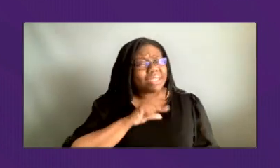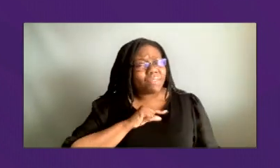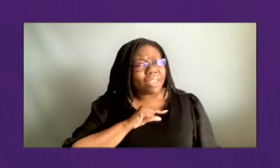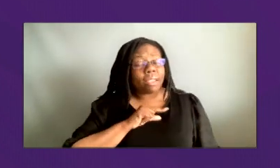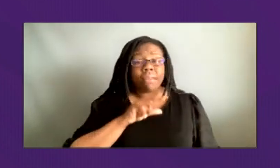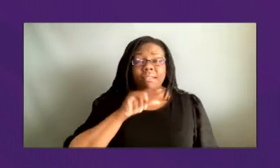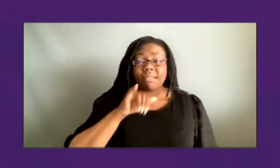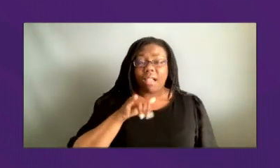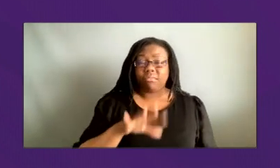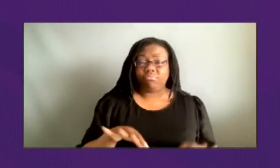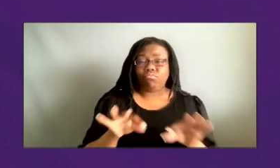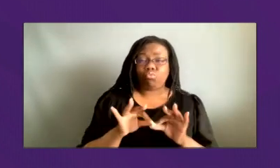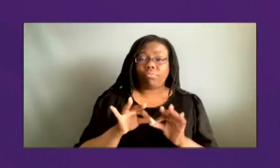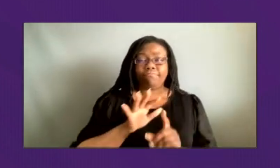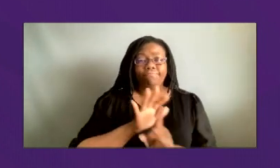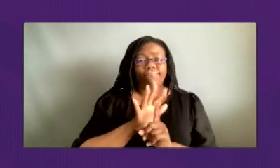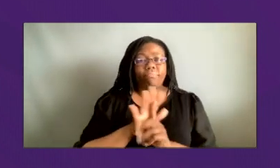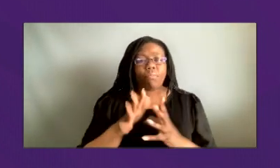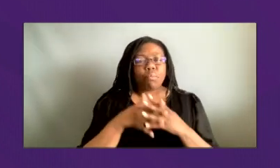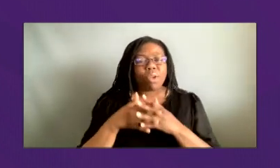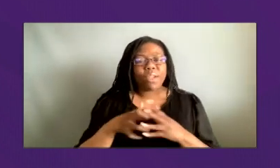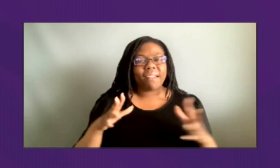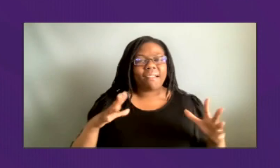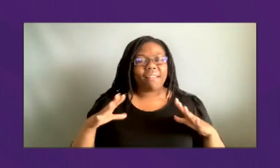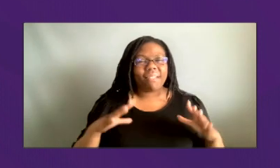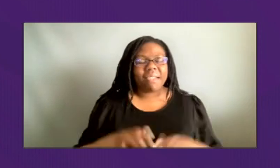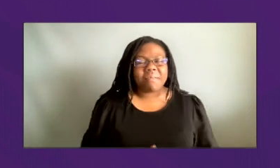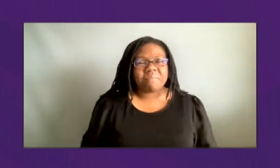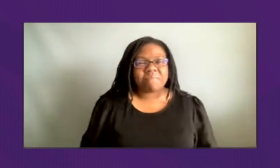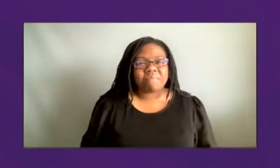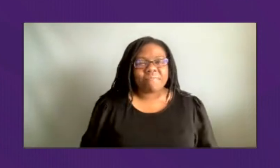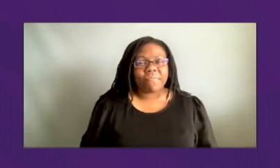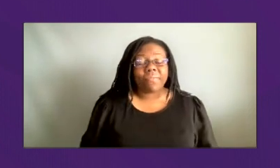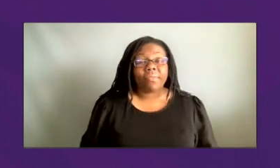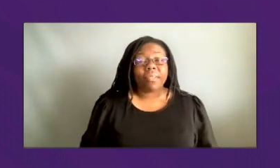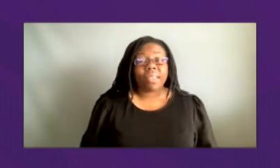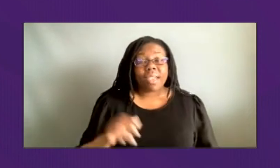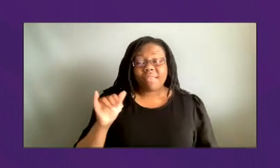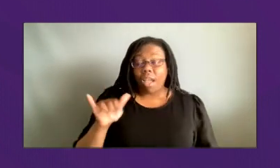The story of Thanksgiving is a popular story that Americans like to tell about Native peoples.